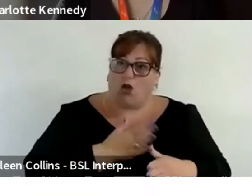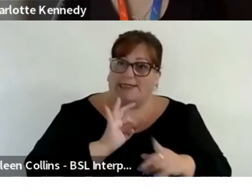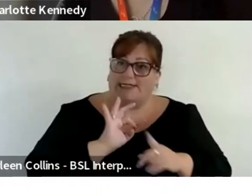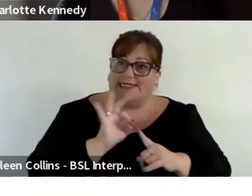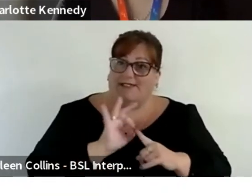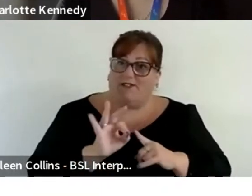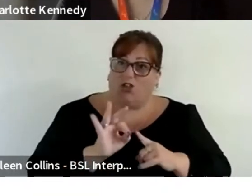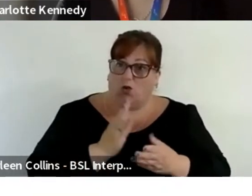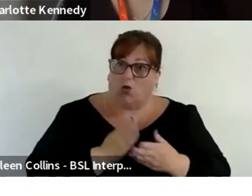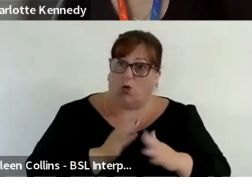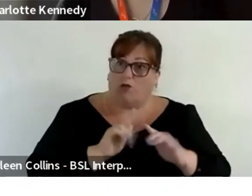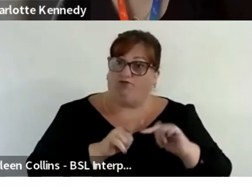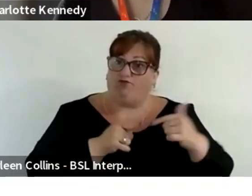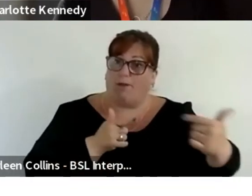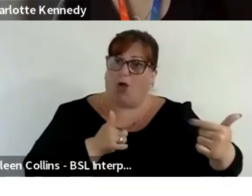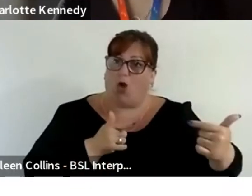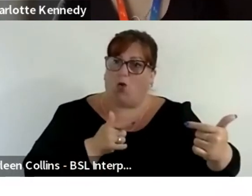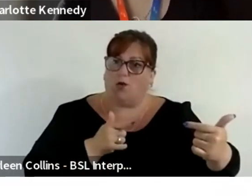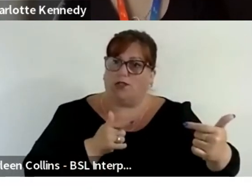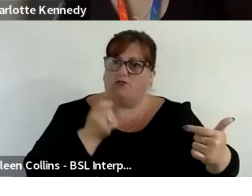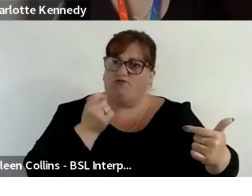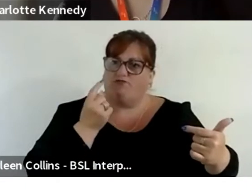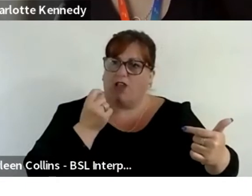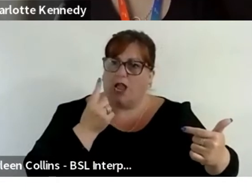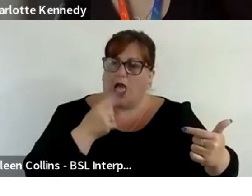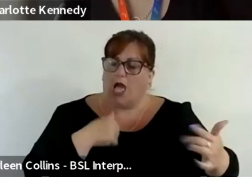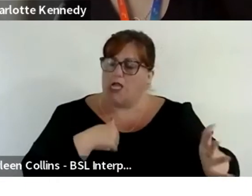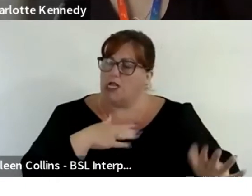really don't like being on webcam especially in a formal setting.